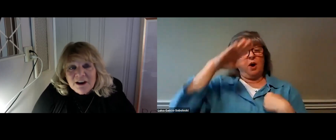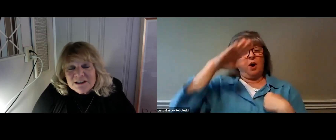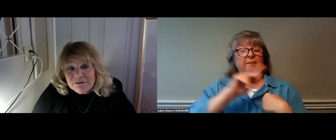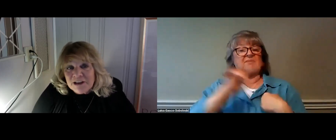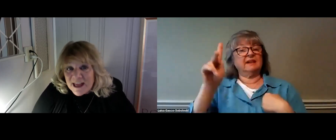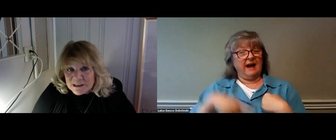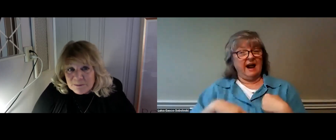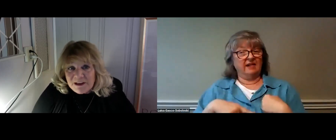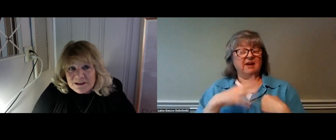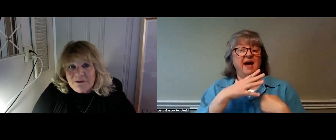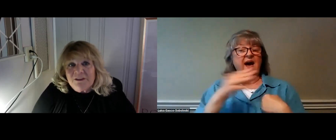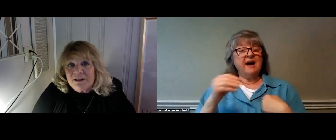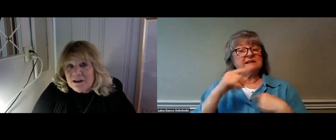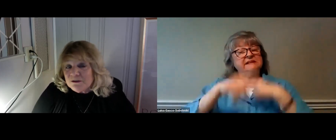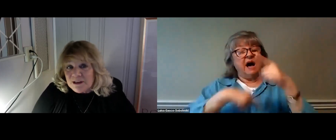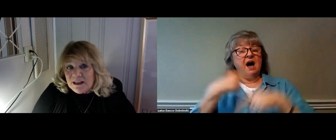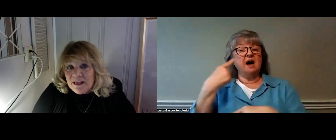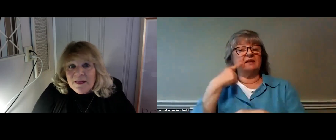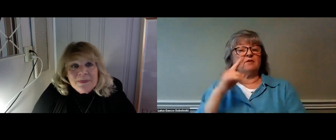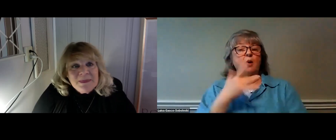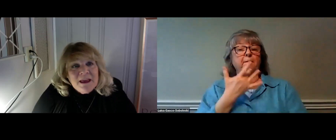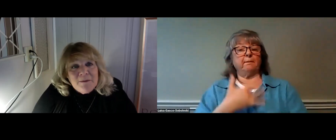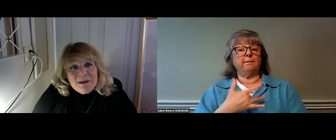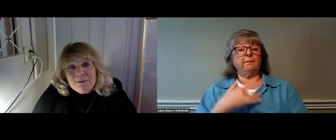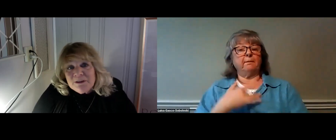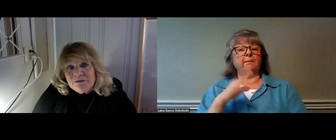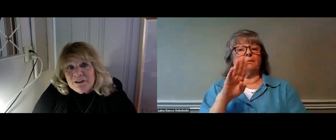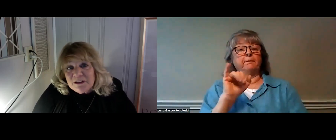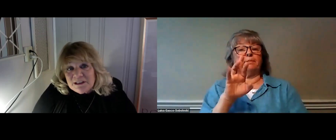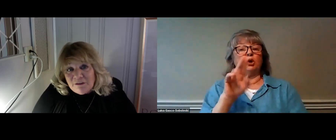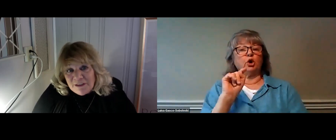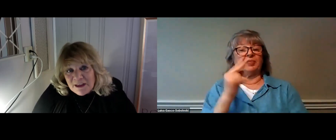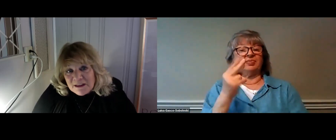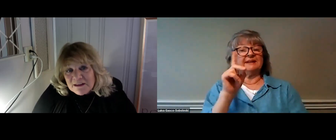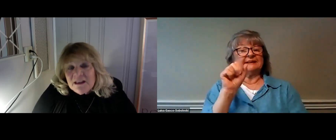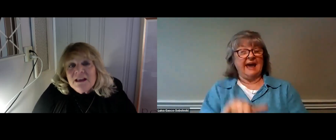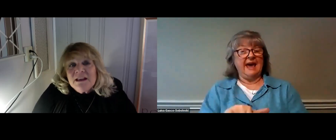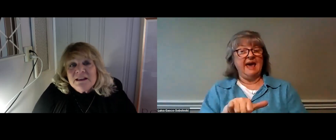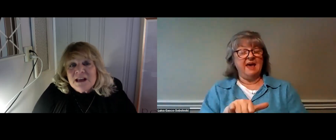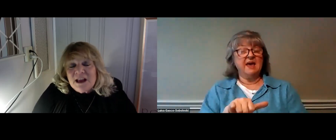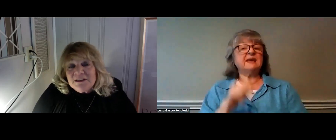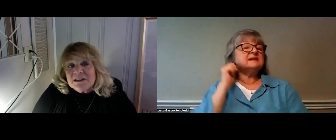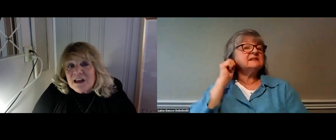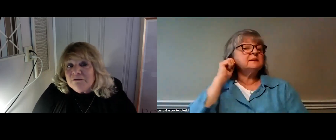different aspects around the country. People in Philadelphia sign the sign for